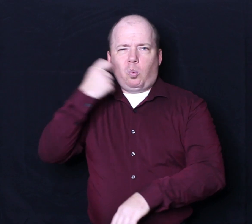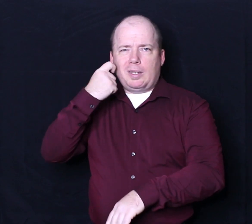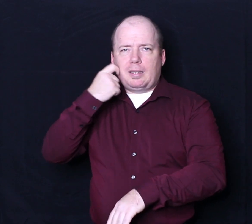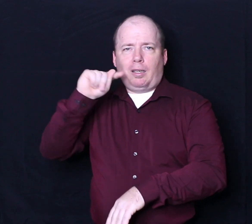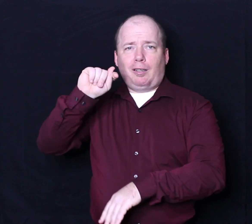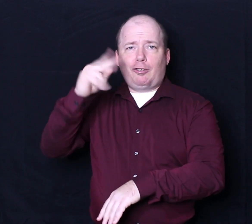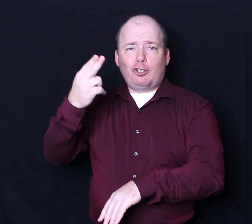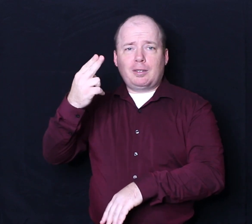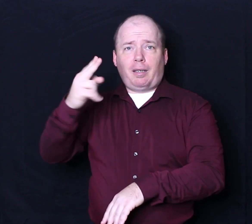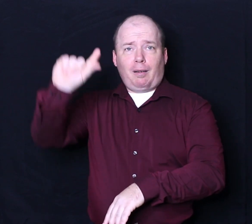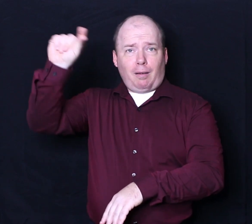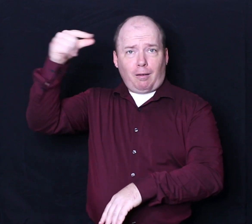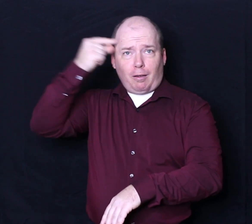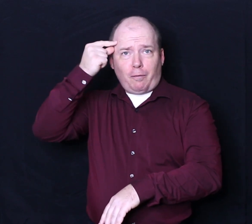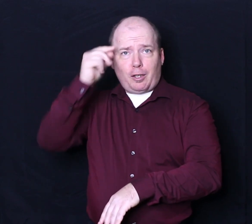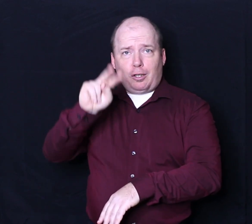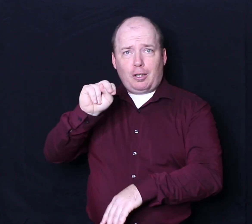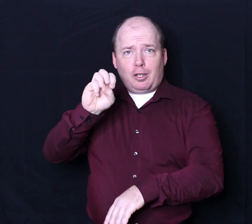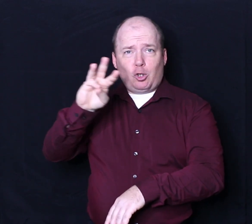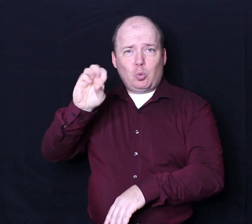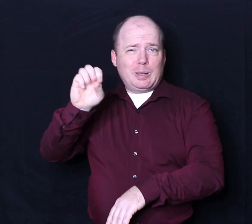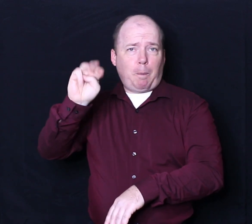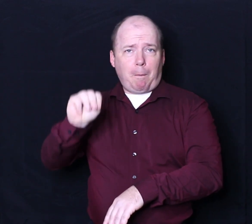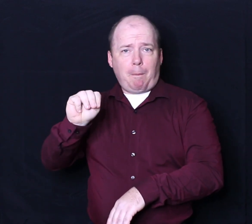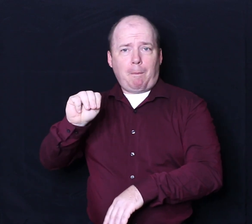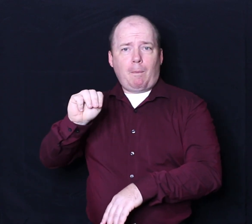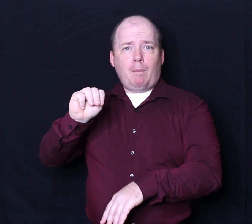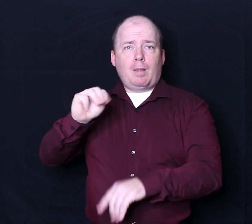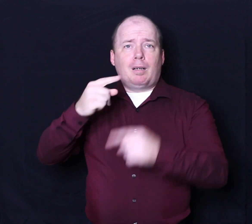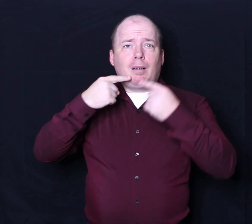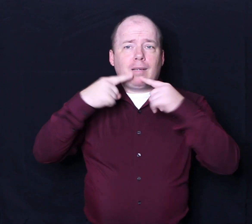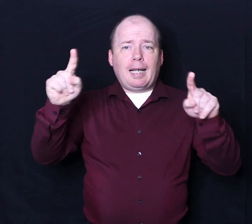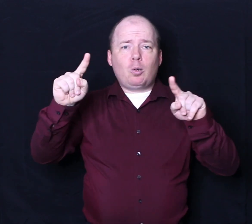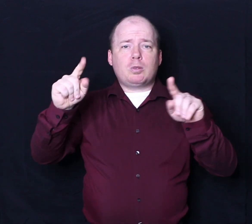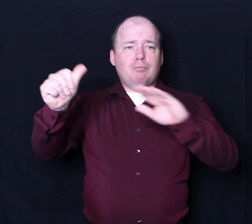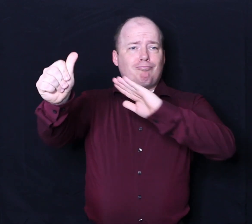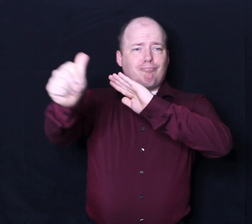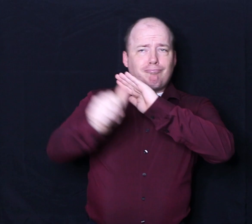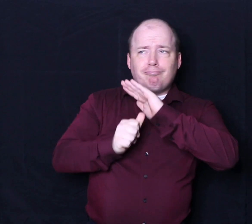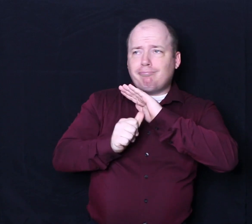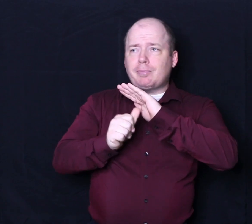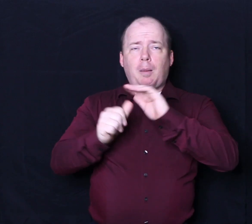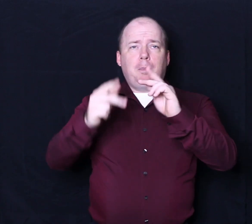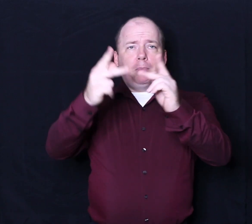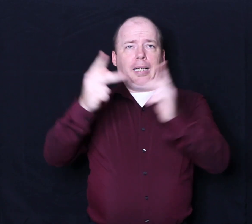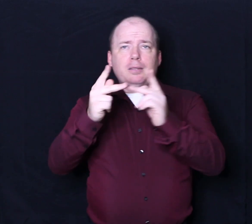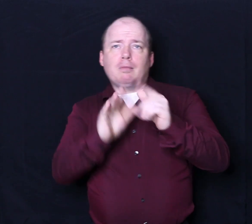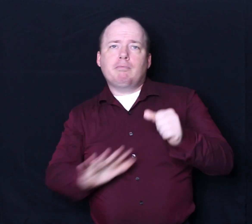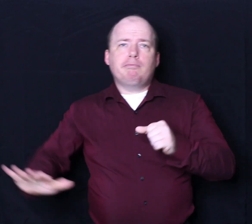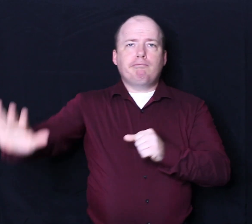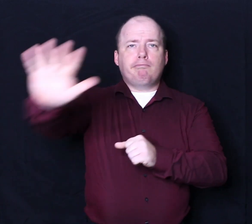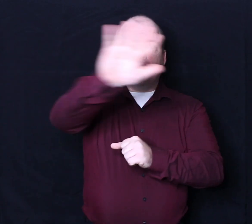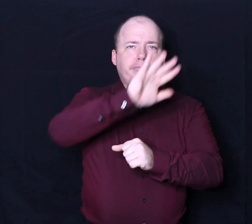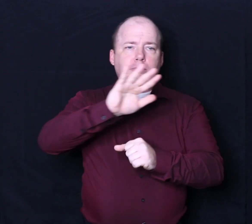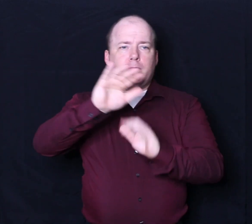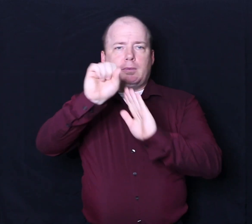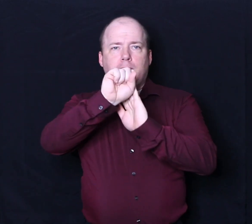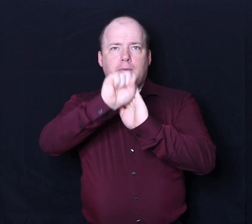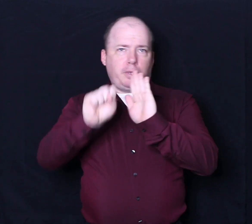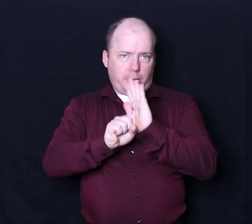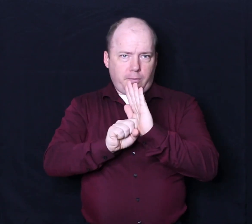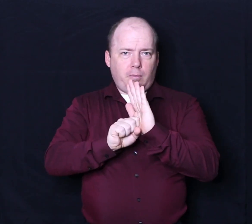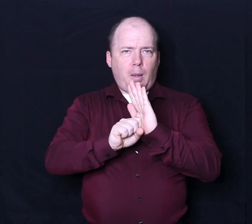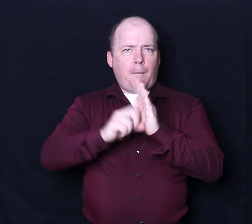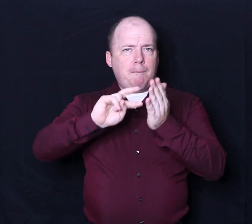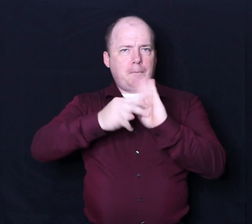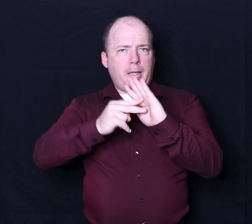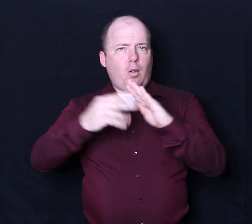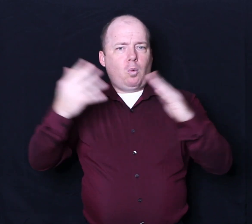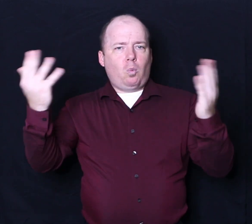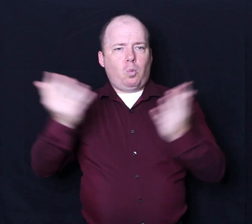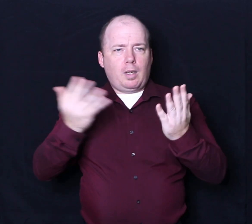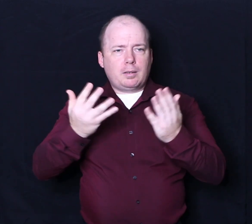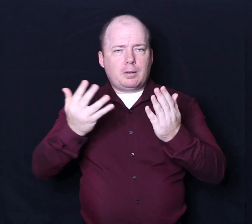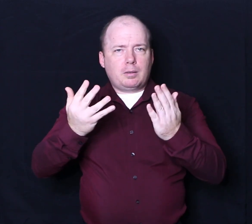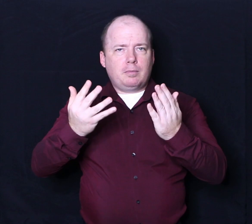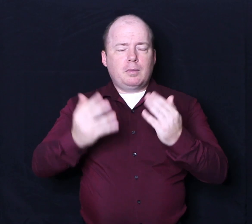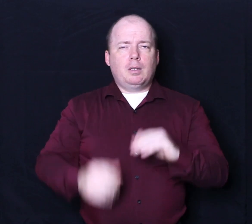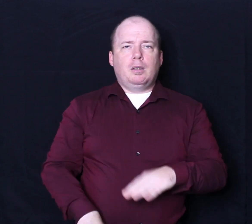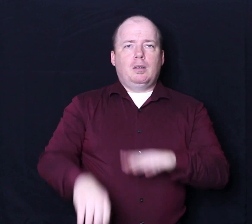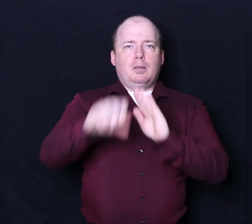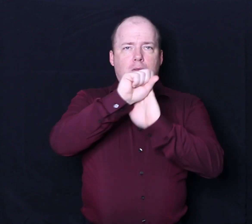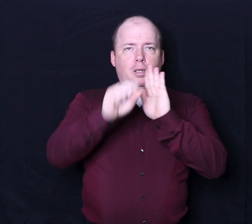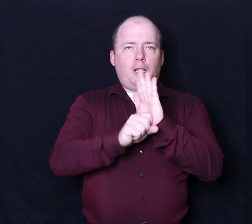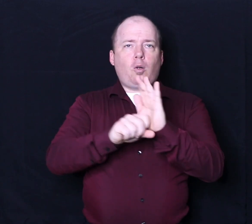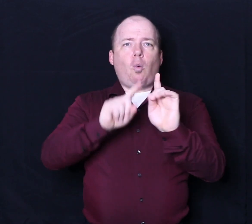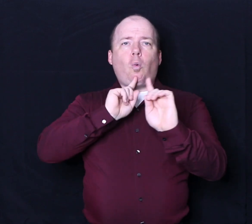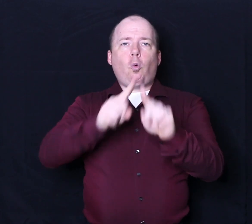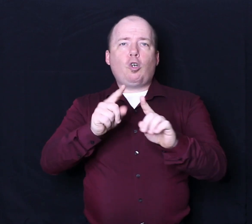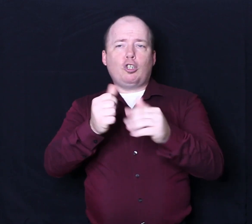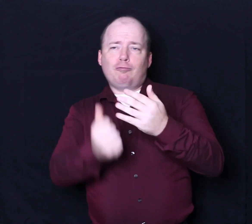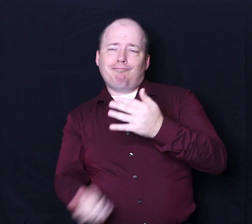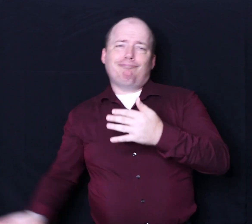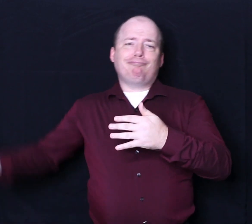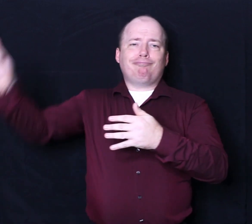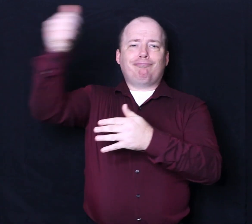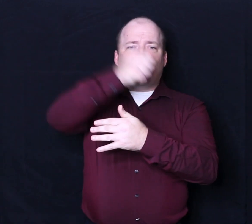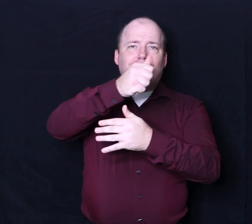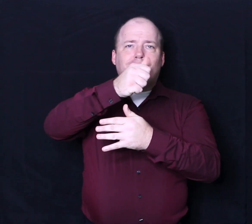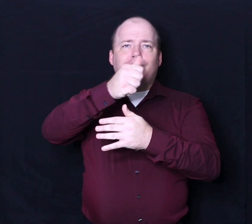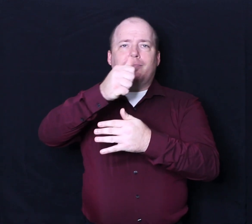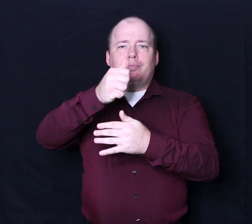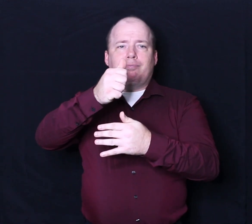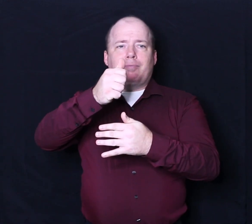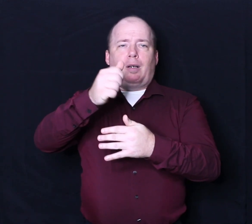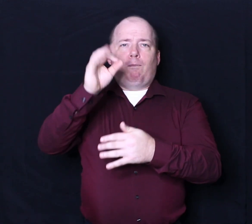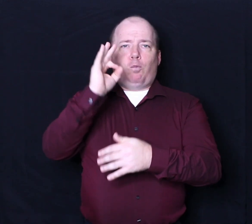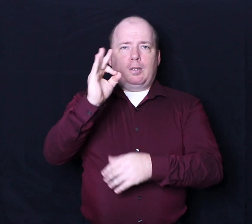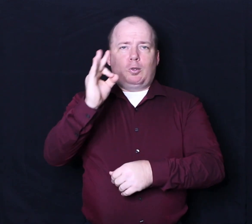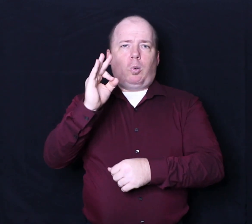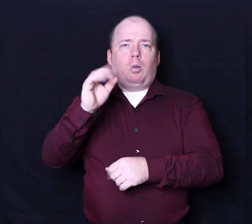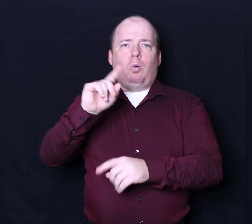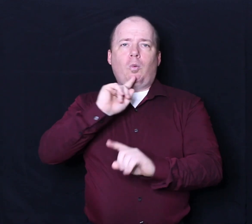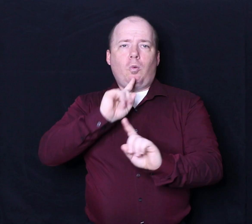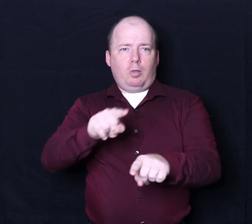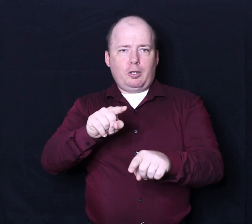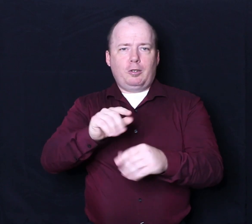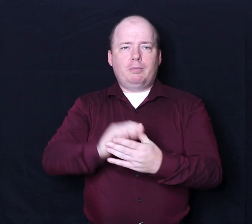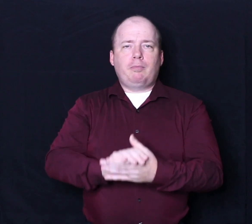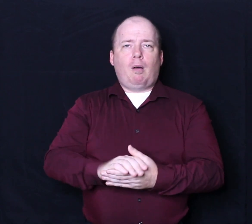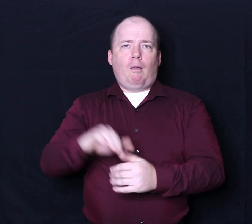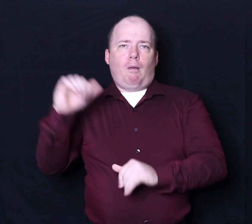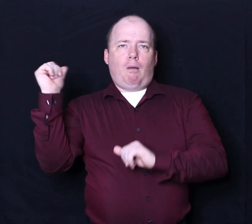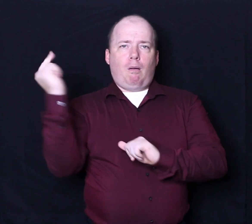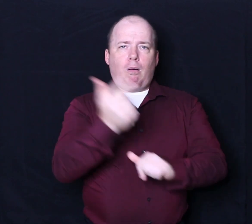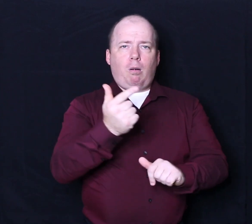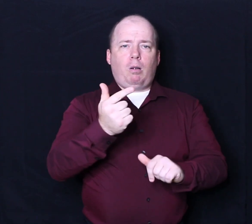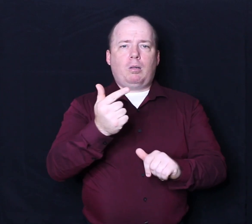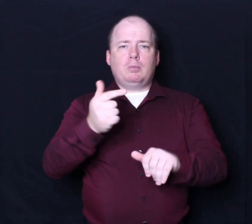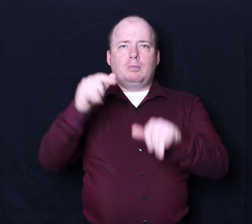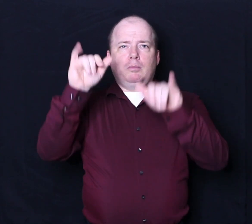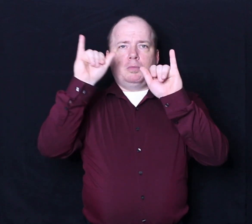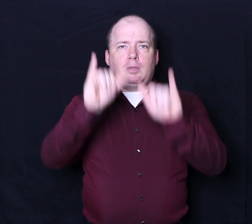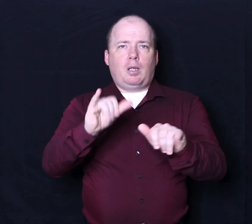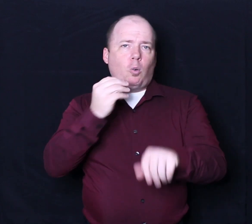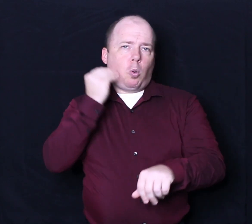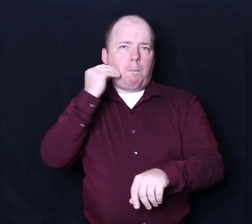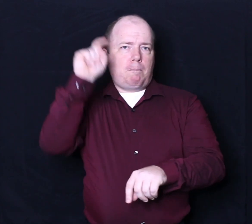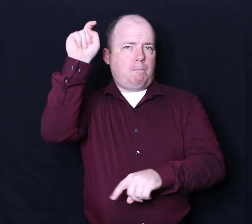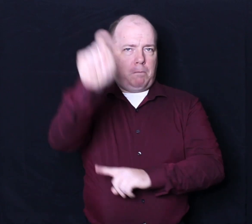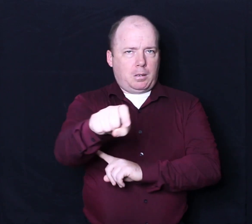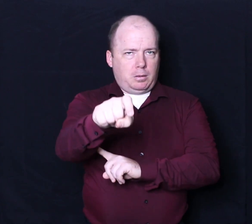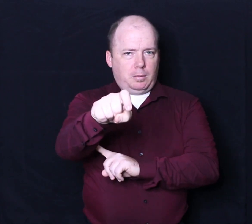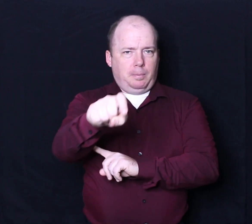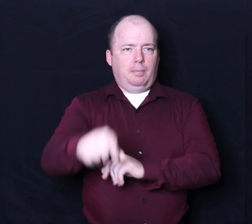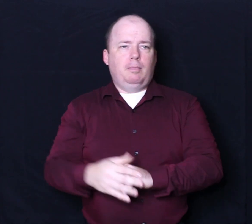On Thursday night, the night after the City of Fresno's announcement,